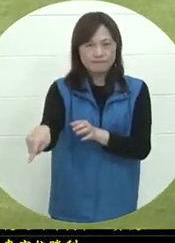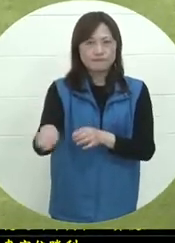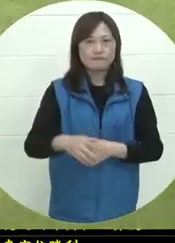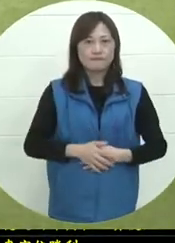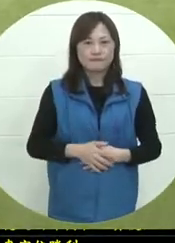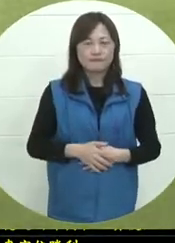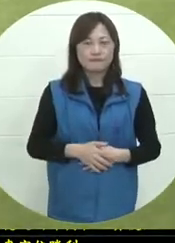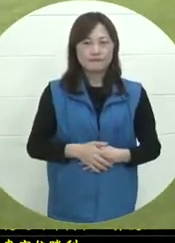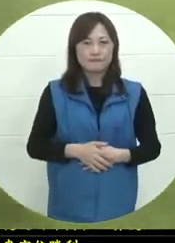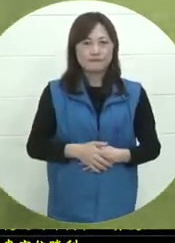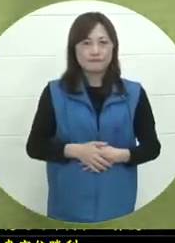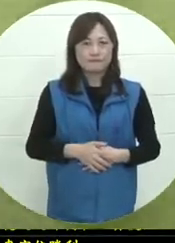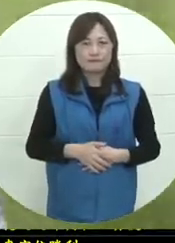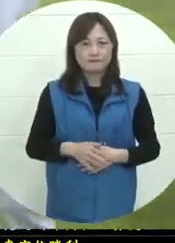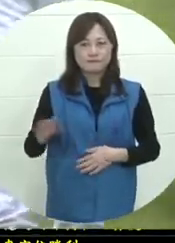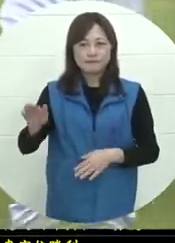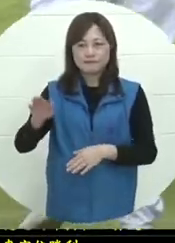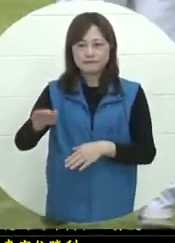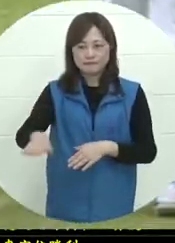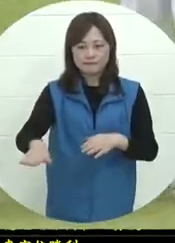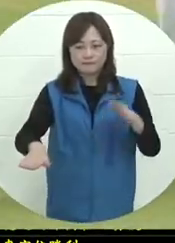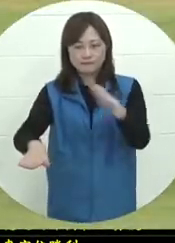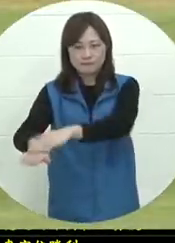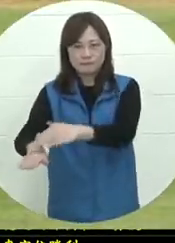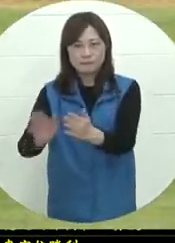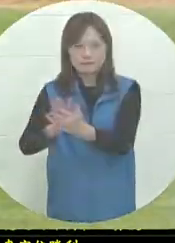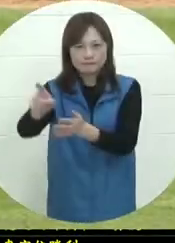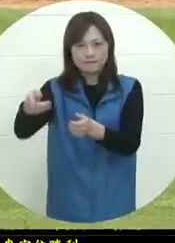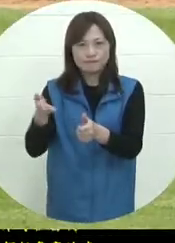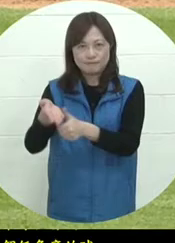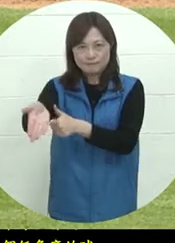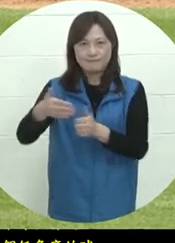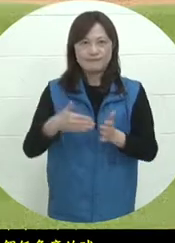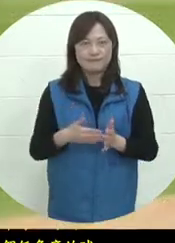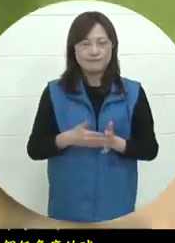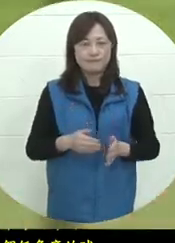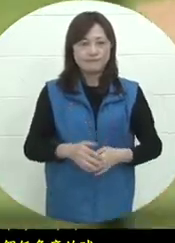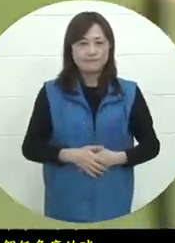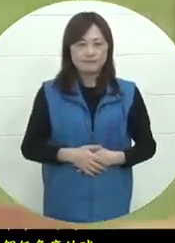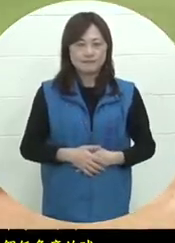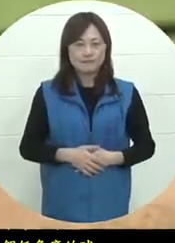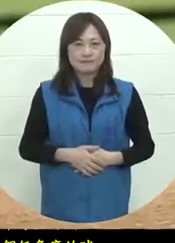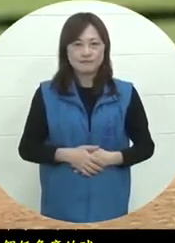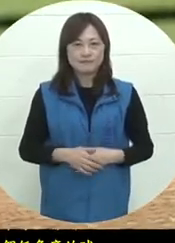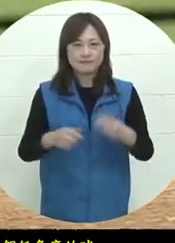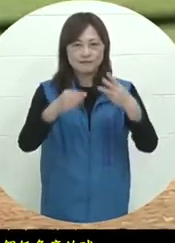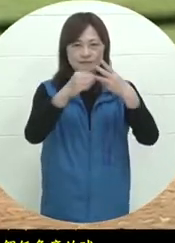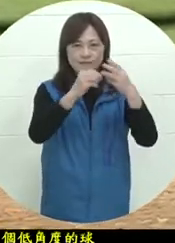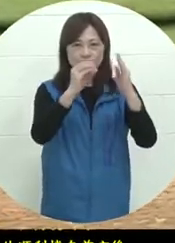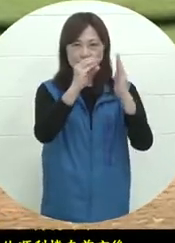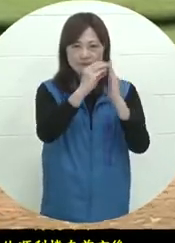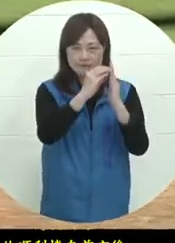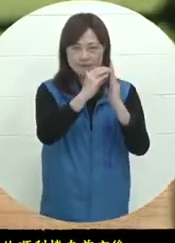first base. After the beast stepped on his first base bag. Successfully got an out in this inning from one in the third inning. Oda,